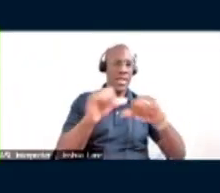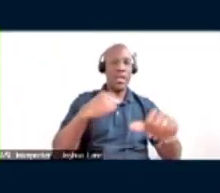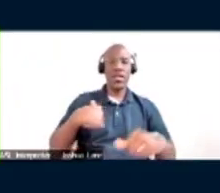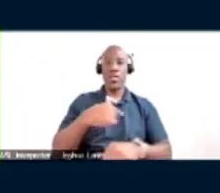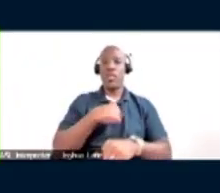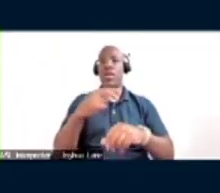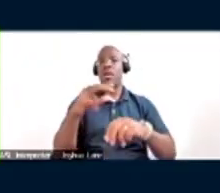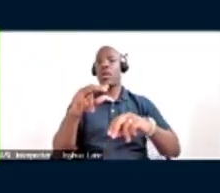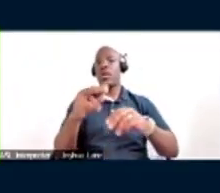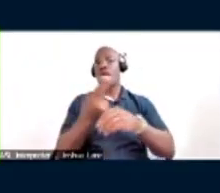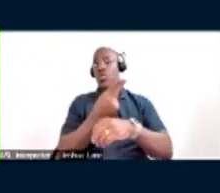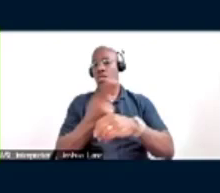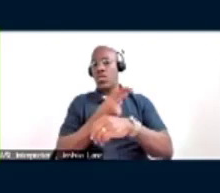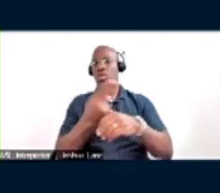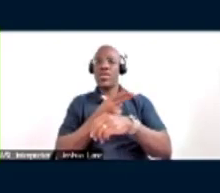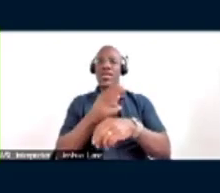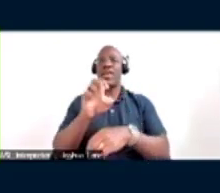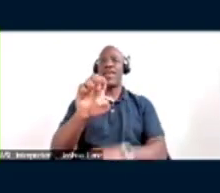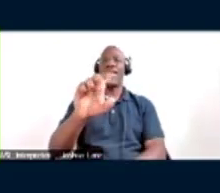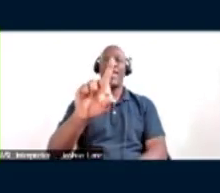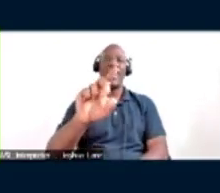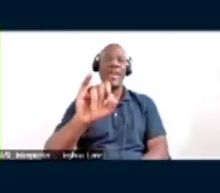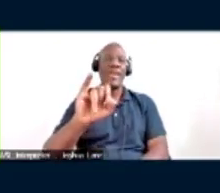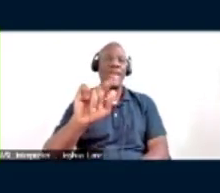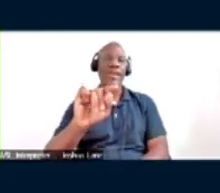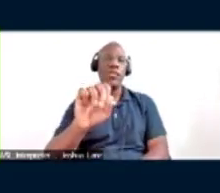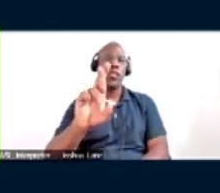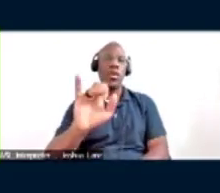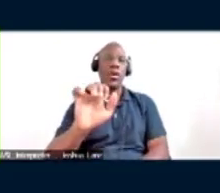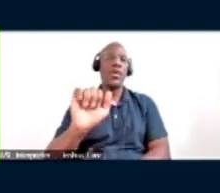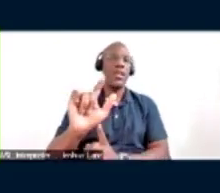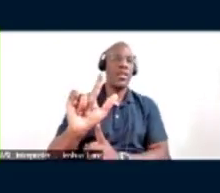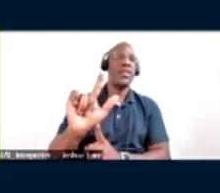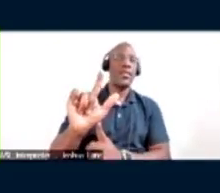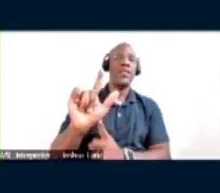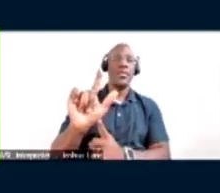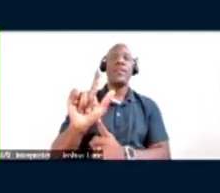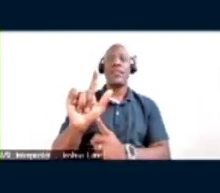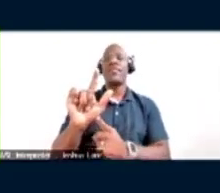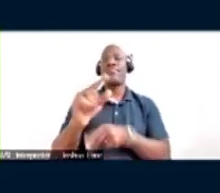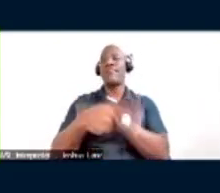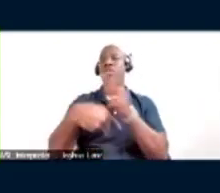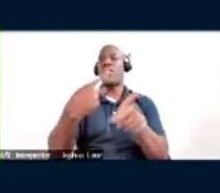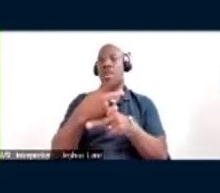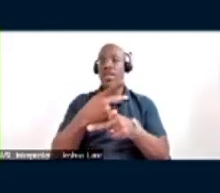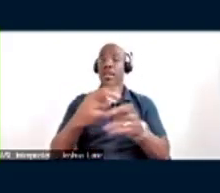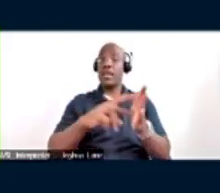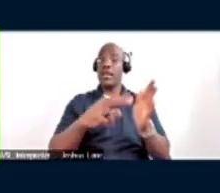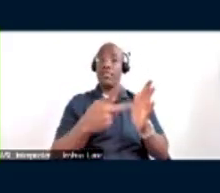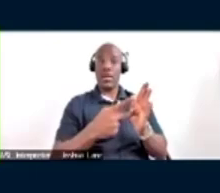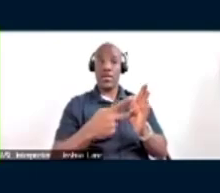And the key thing to understand is that in this format, you take this large initial pool of applications,